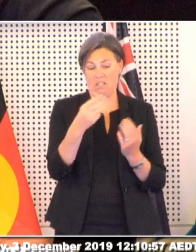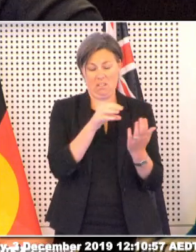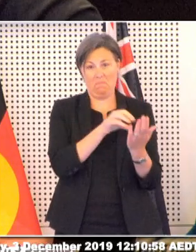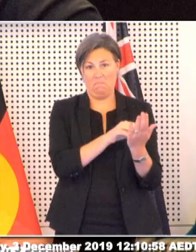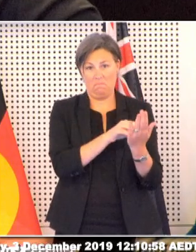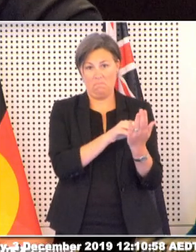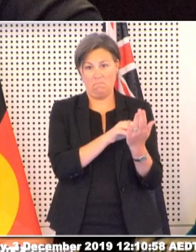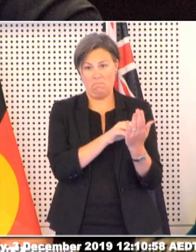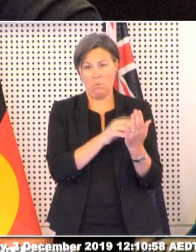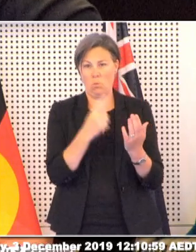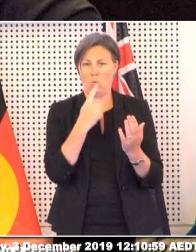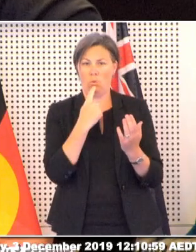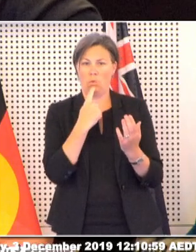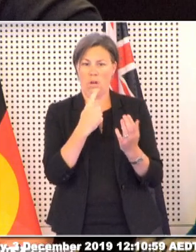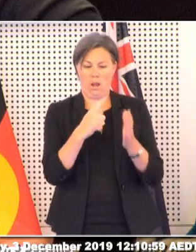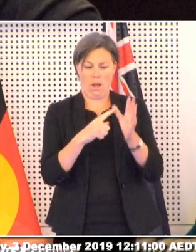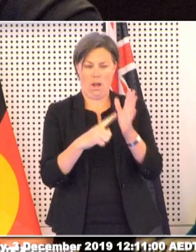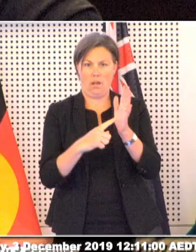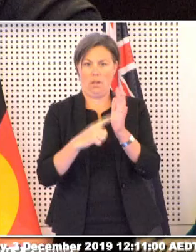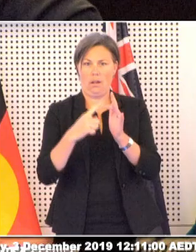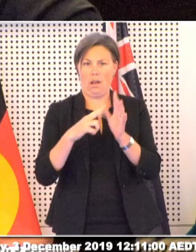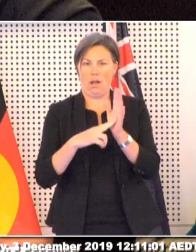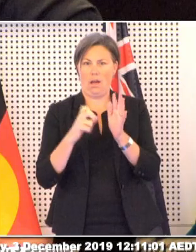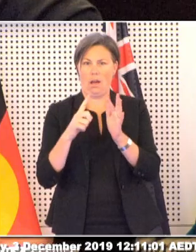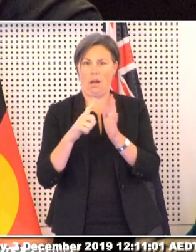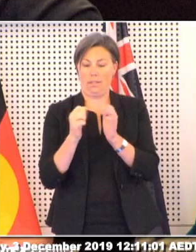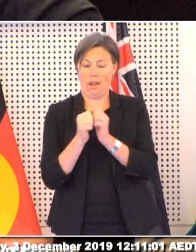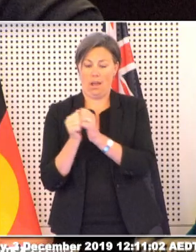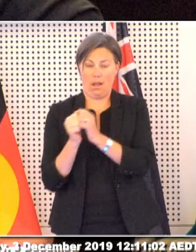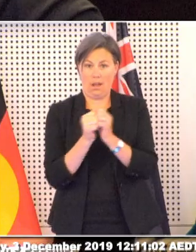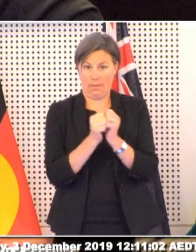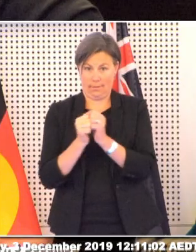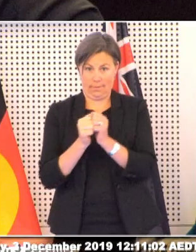of alliances and in paragraph 44 you also use the phrase